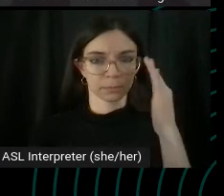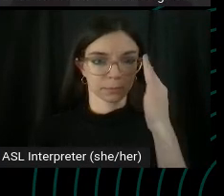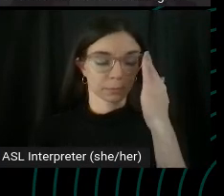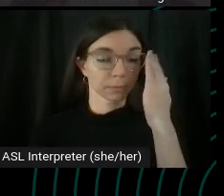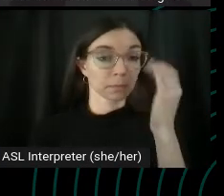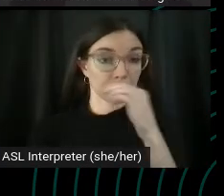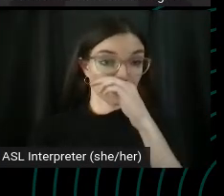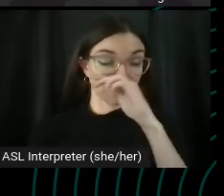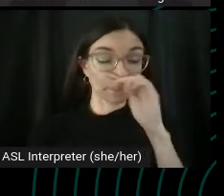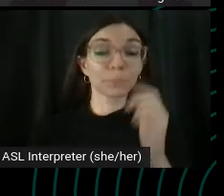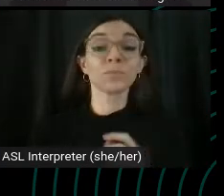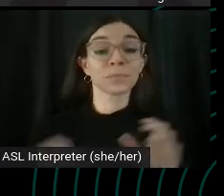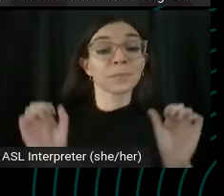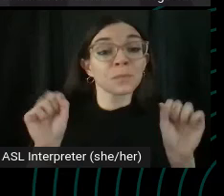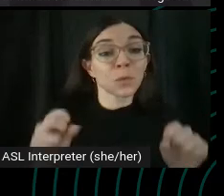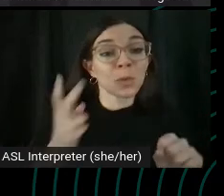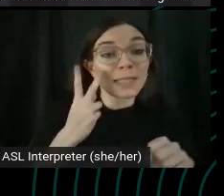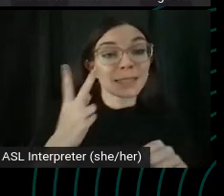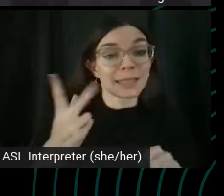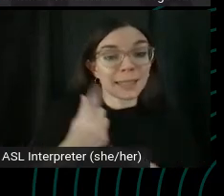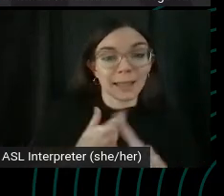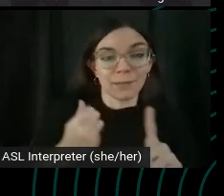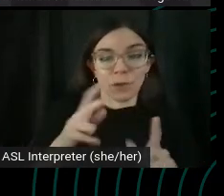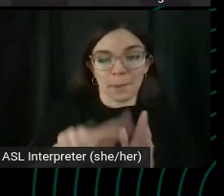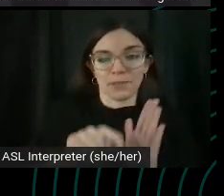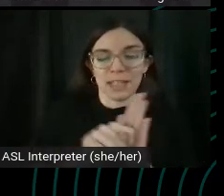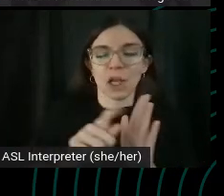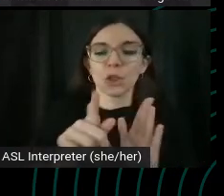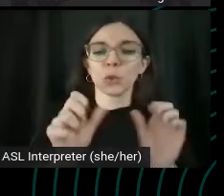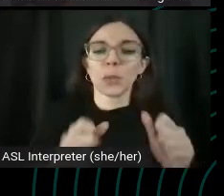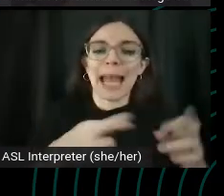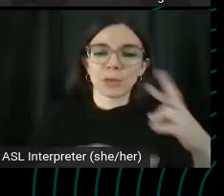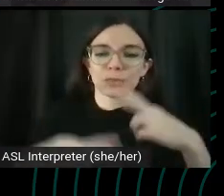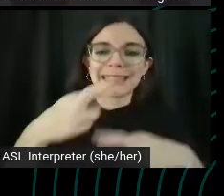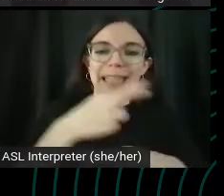You can see from that video that you can recycle video styles that you know work for you.